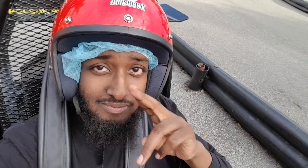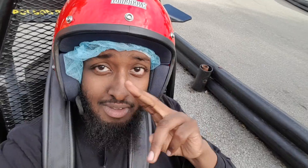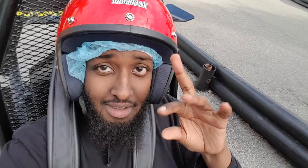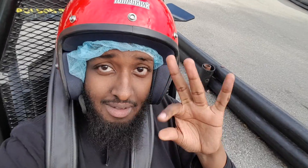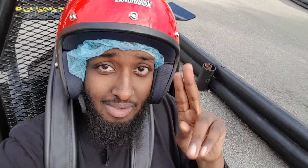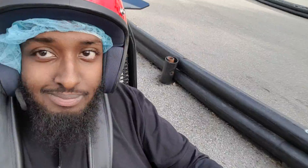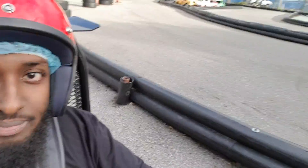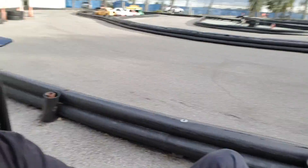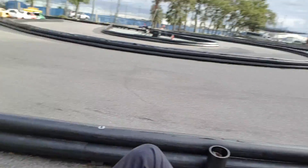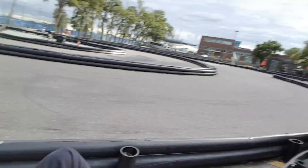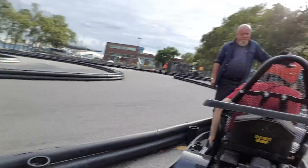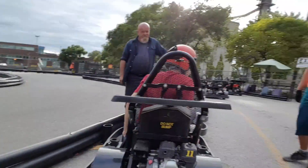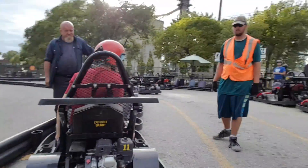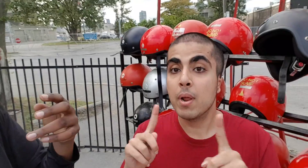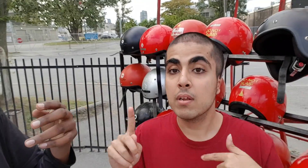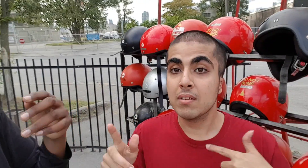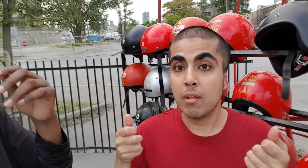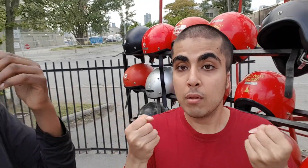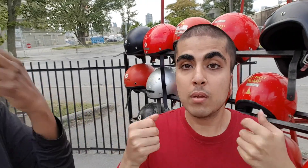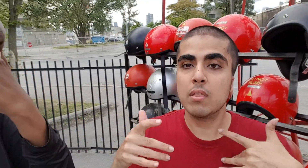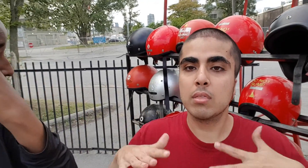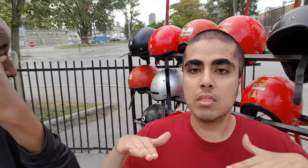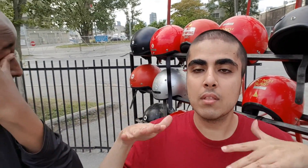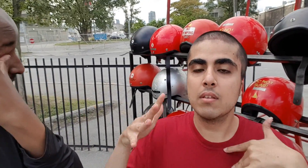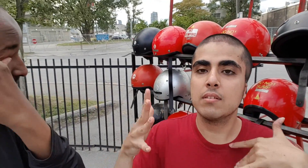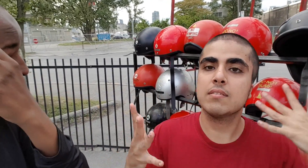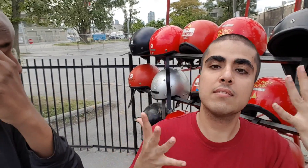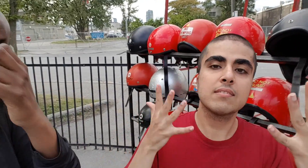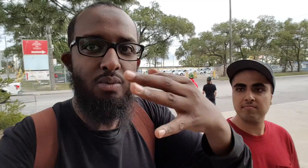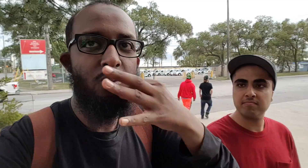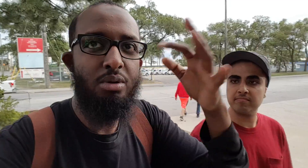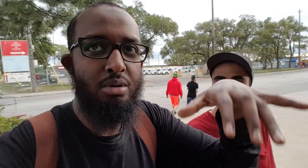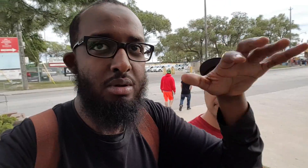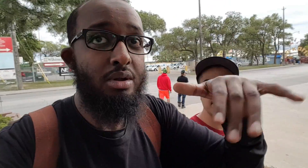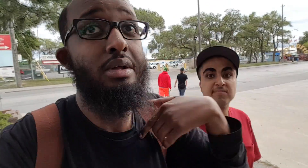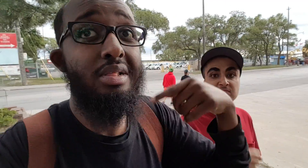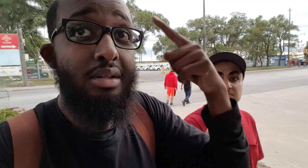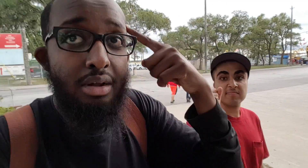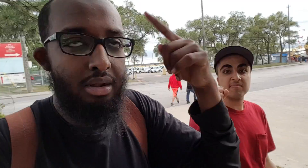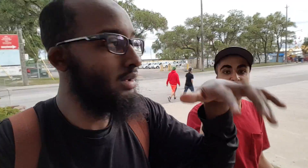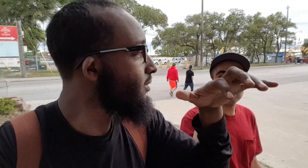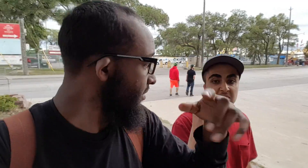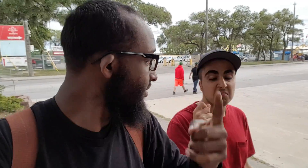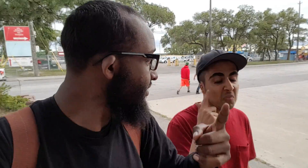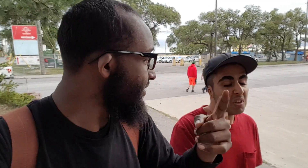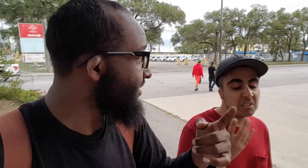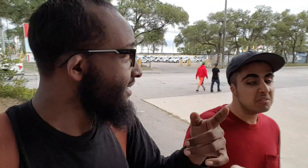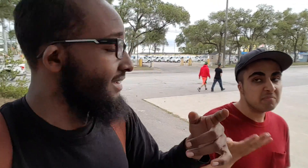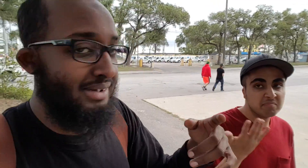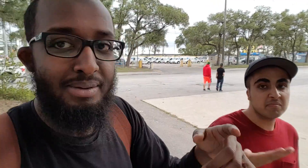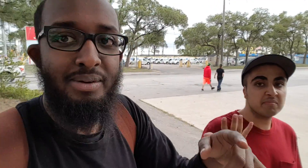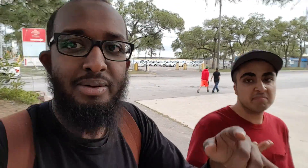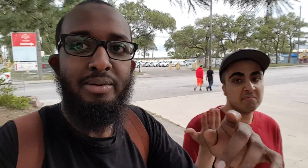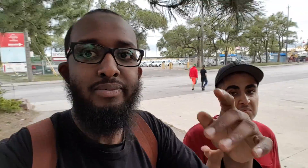It was really fun. But when I finished, I felt so dizzy as I stood up. Looks like its going to rain soon. Right? I think so.